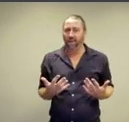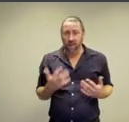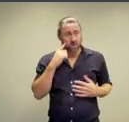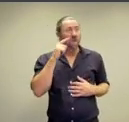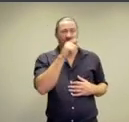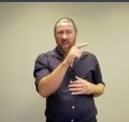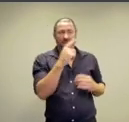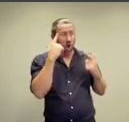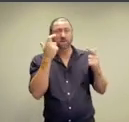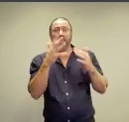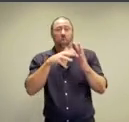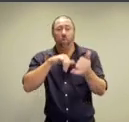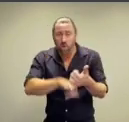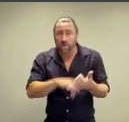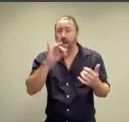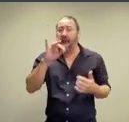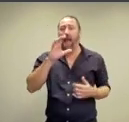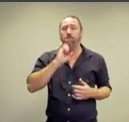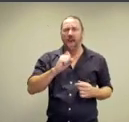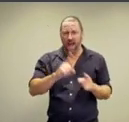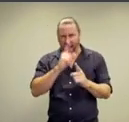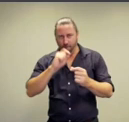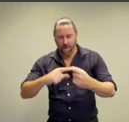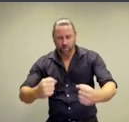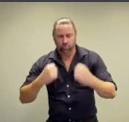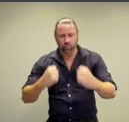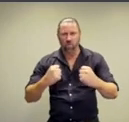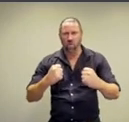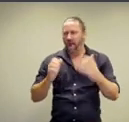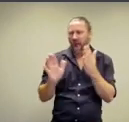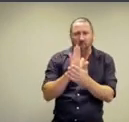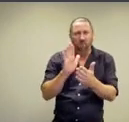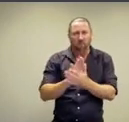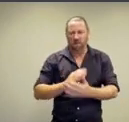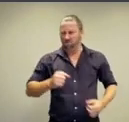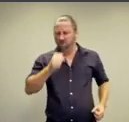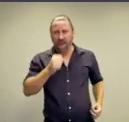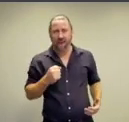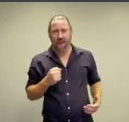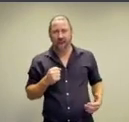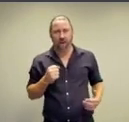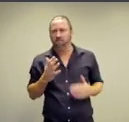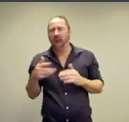represented the groundbreaking idea that met that gay men were strong,